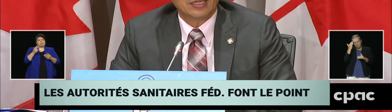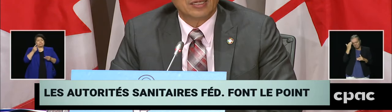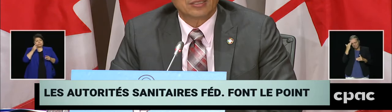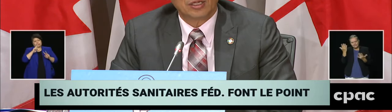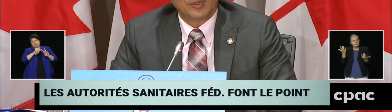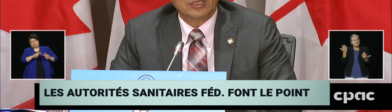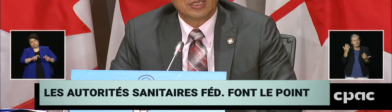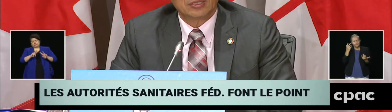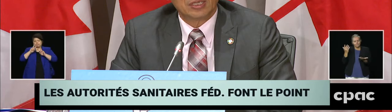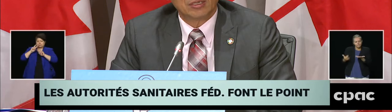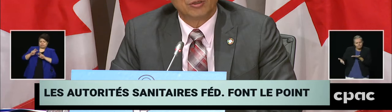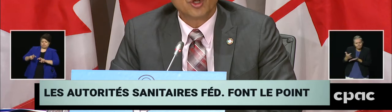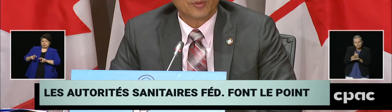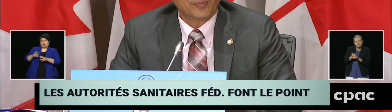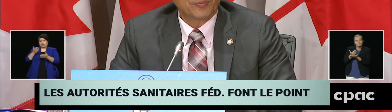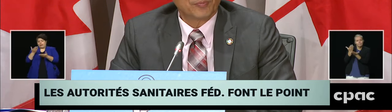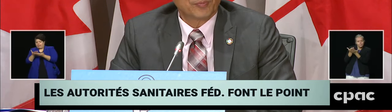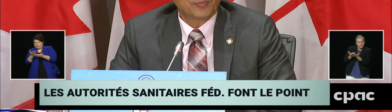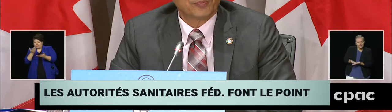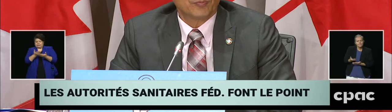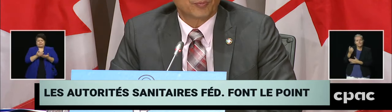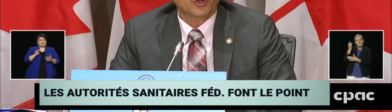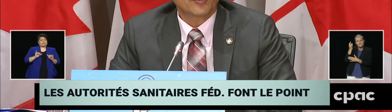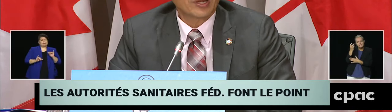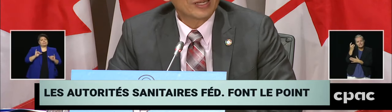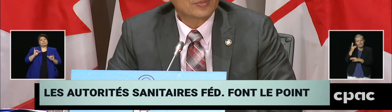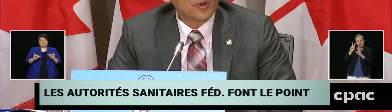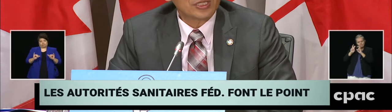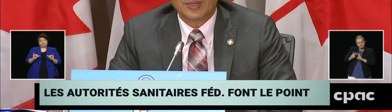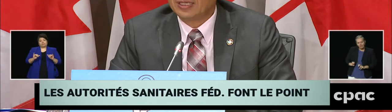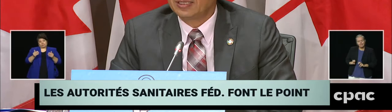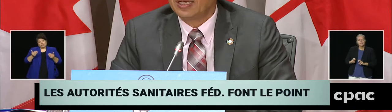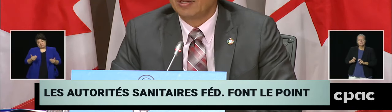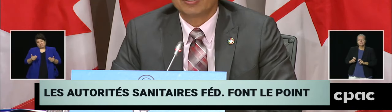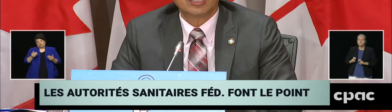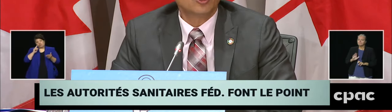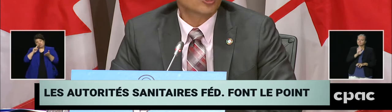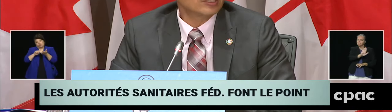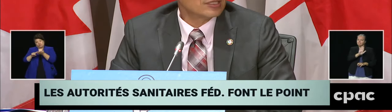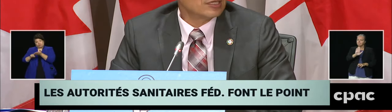ARE AWARE.